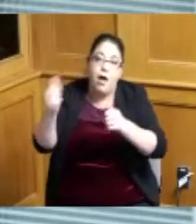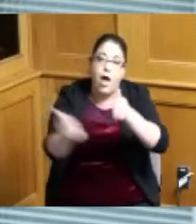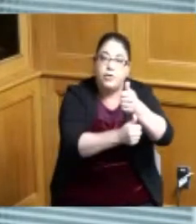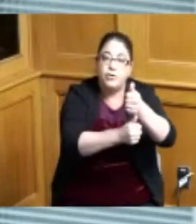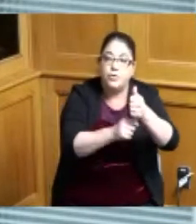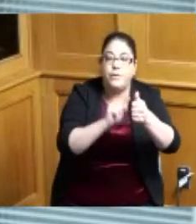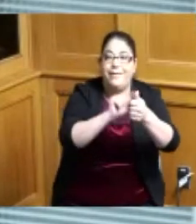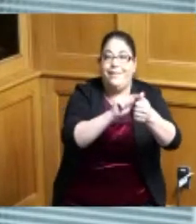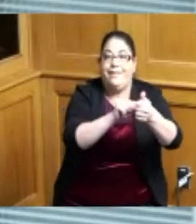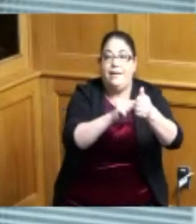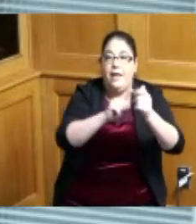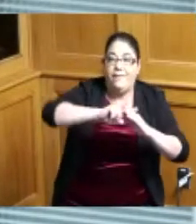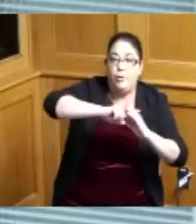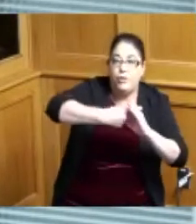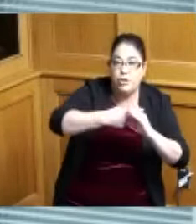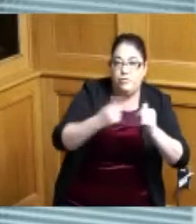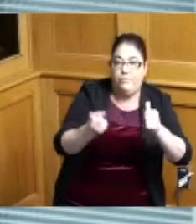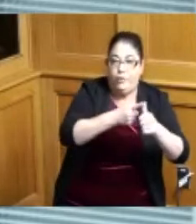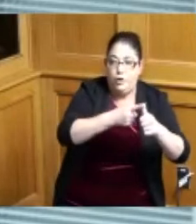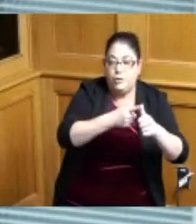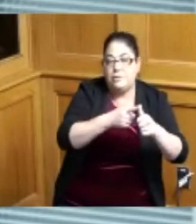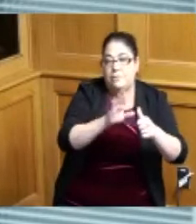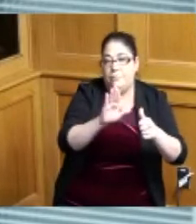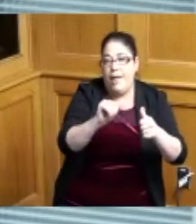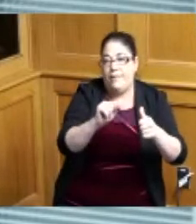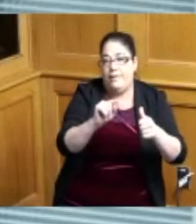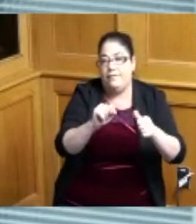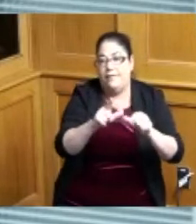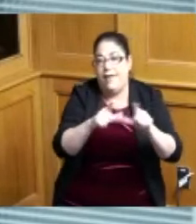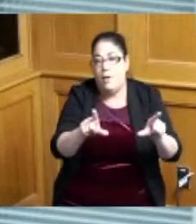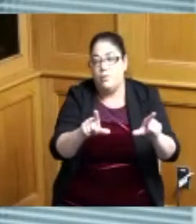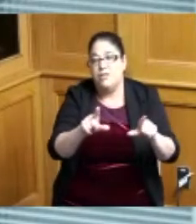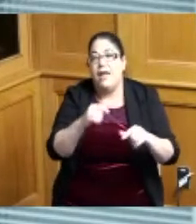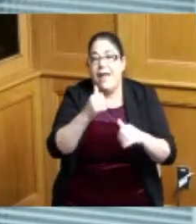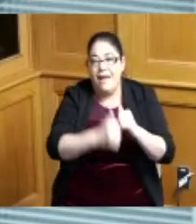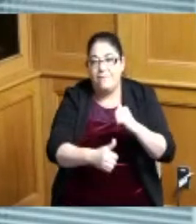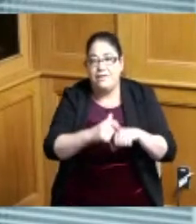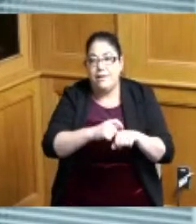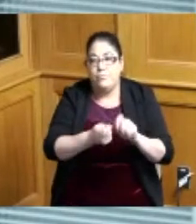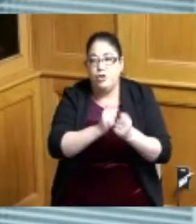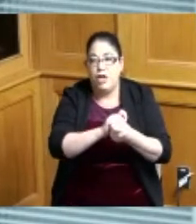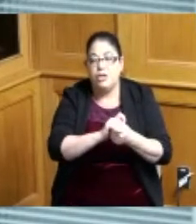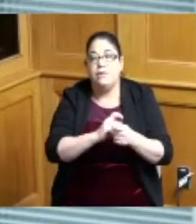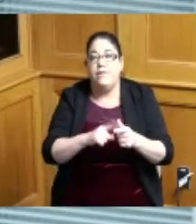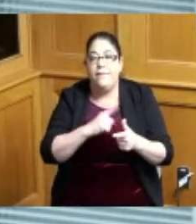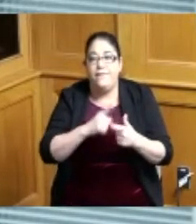the ballot language in any way the entire levy is reclassified as a new levy and what does that